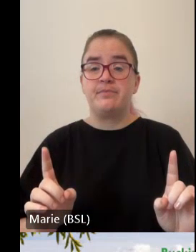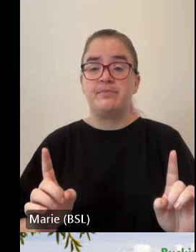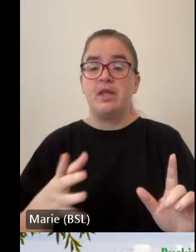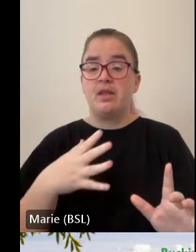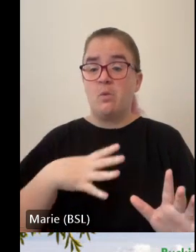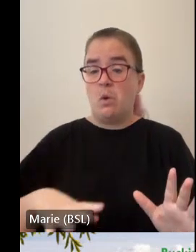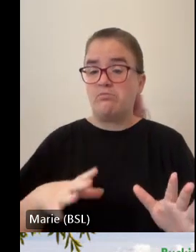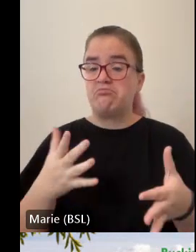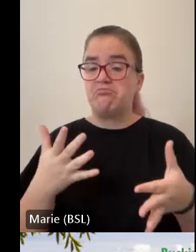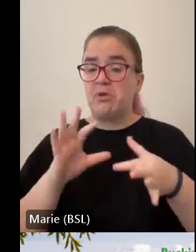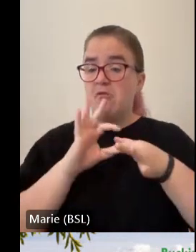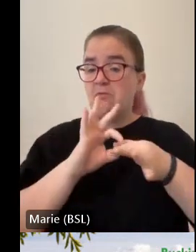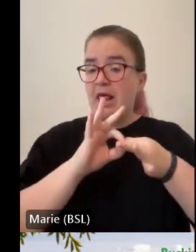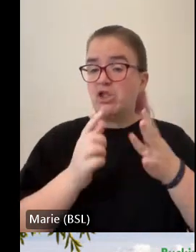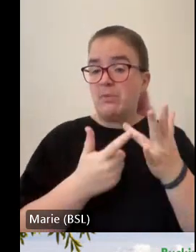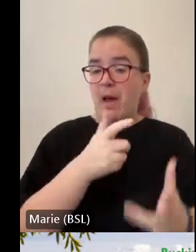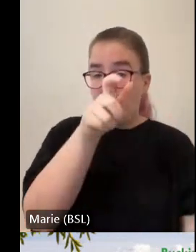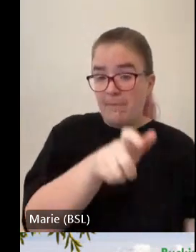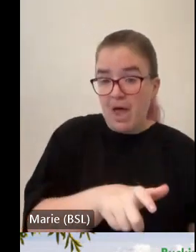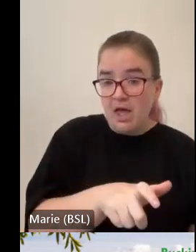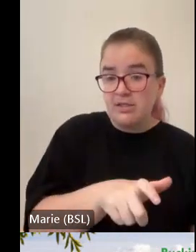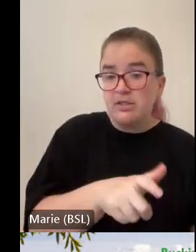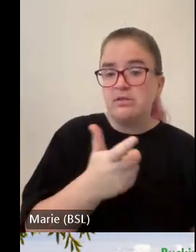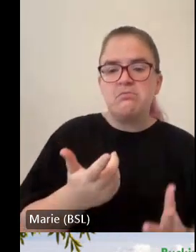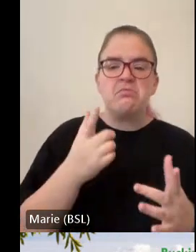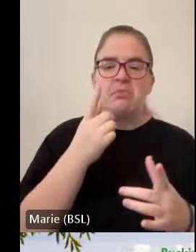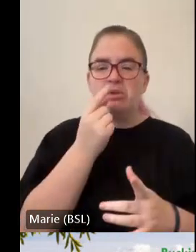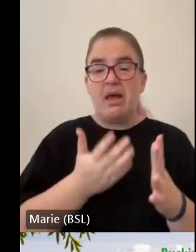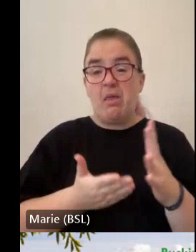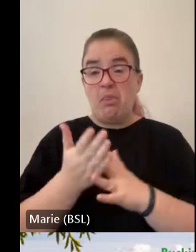Either have a relationship with somebody, even if it's, you know